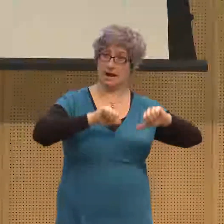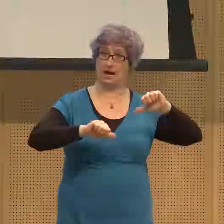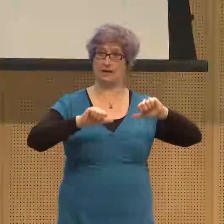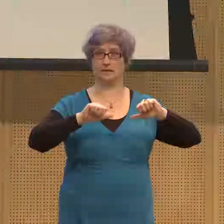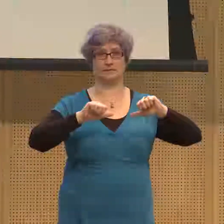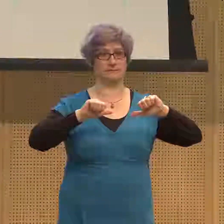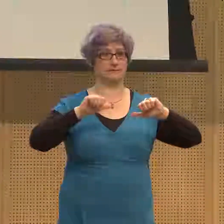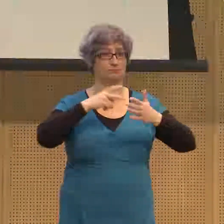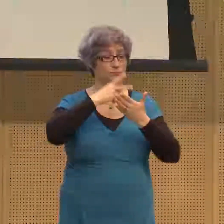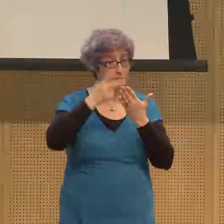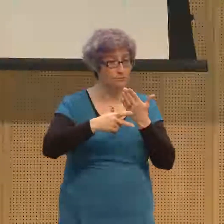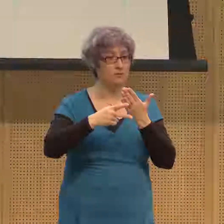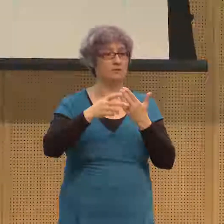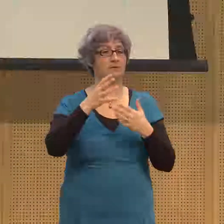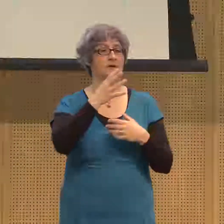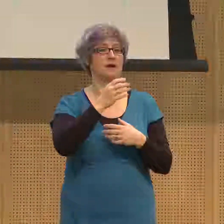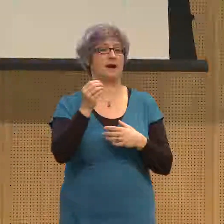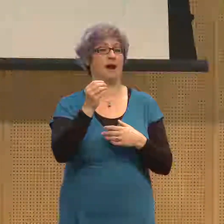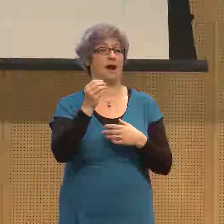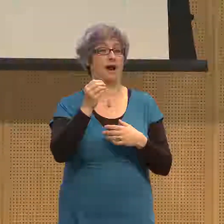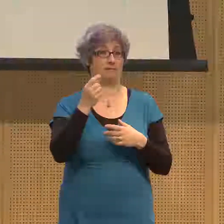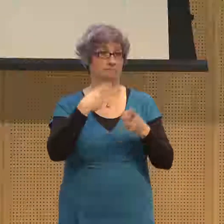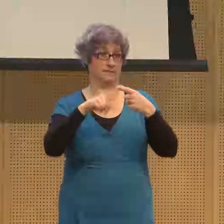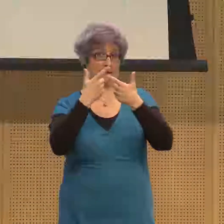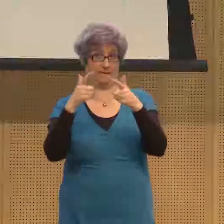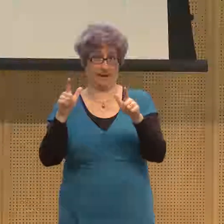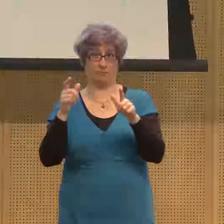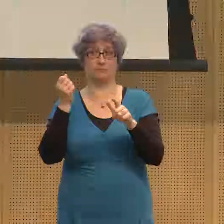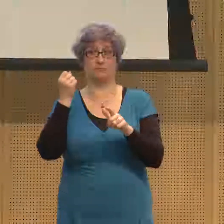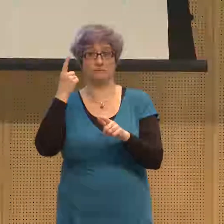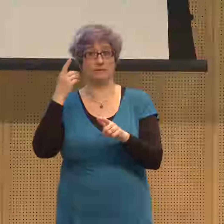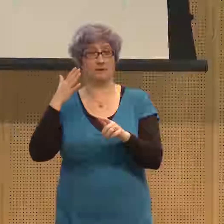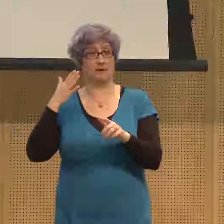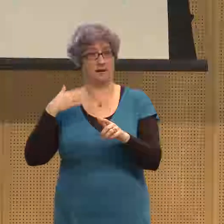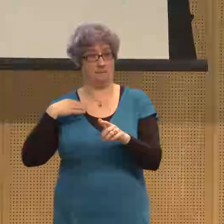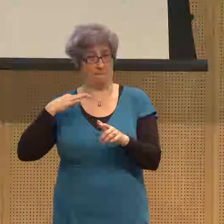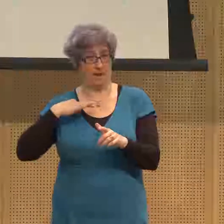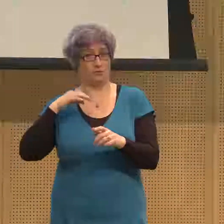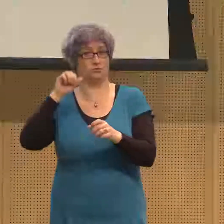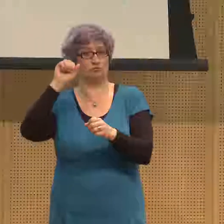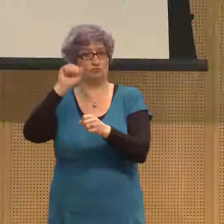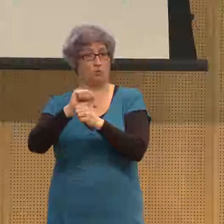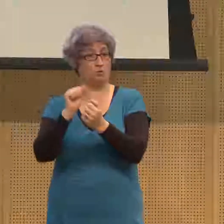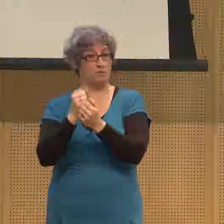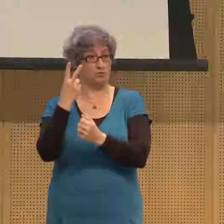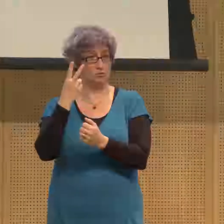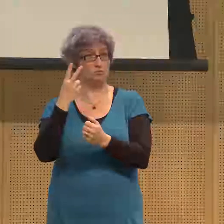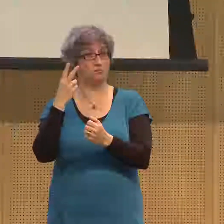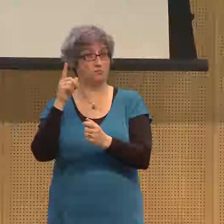because I knew that it was big on cognitive science as well as sign language.